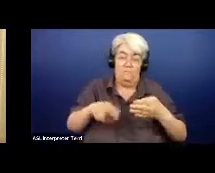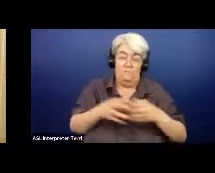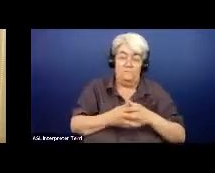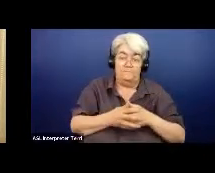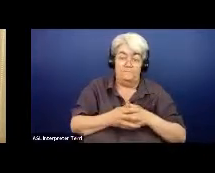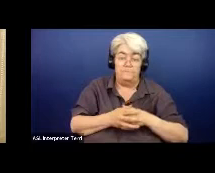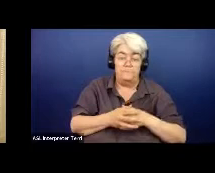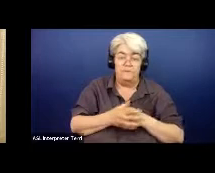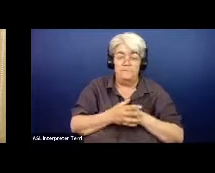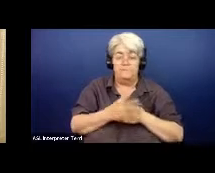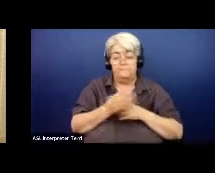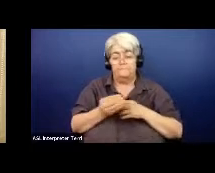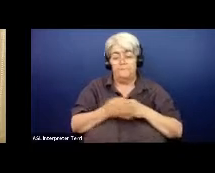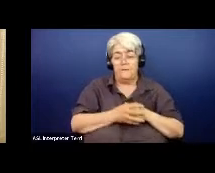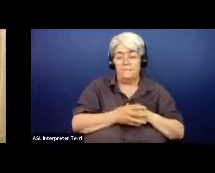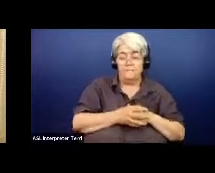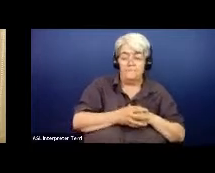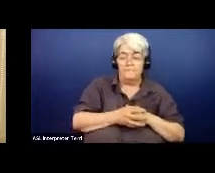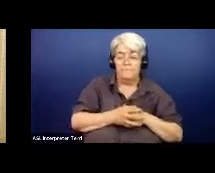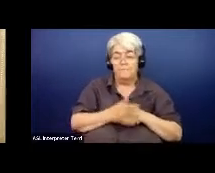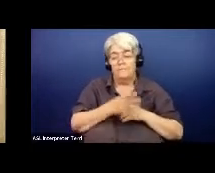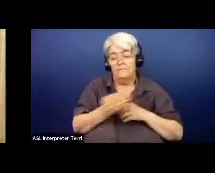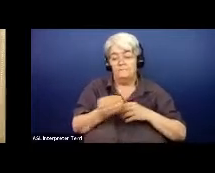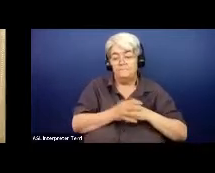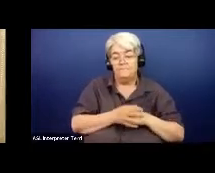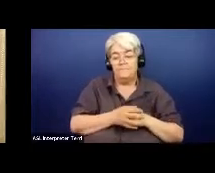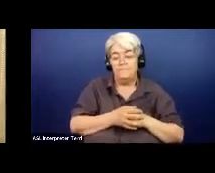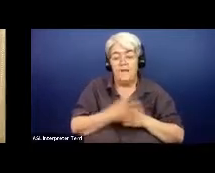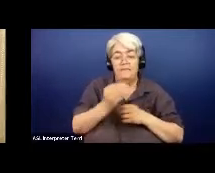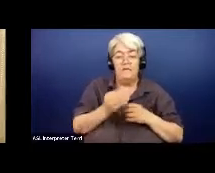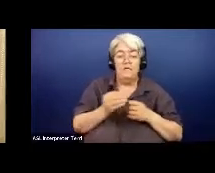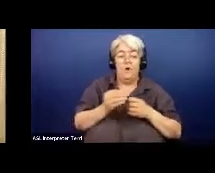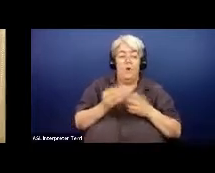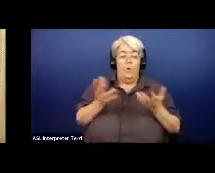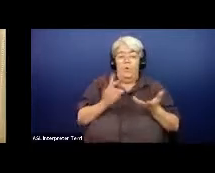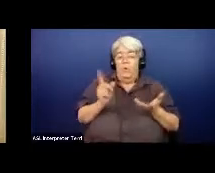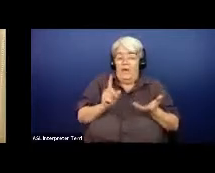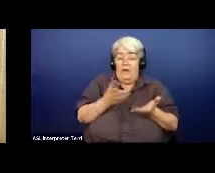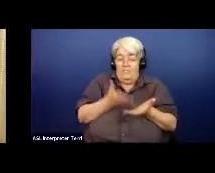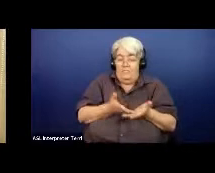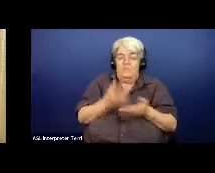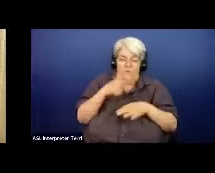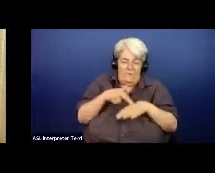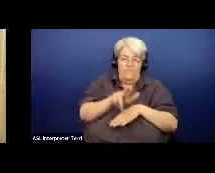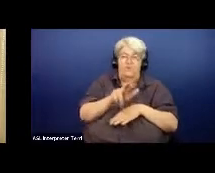are serving that have brain injury. And where it exists, referral to community-based services,